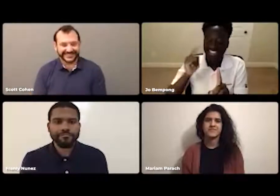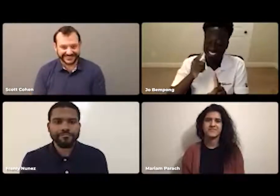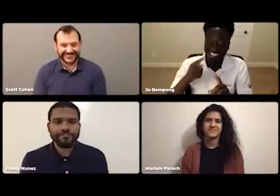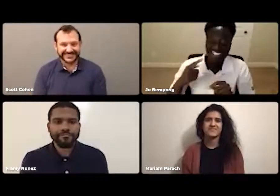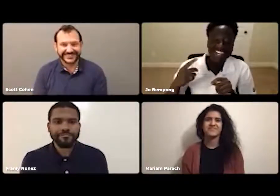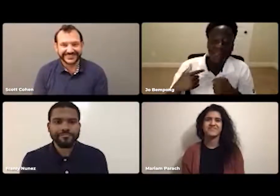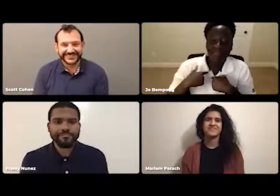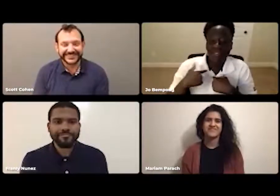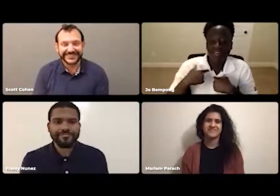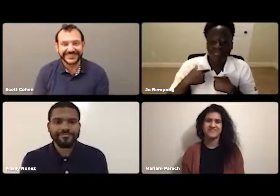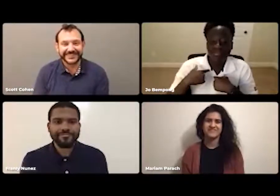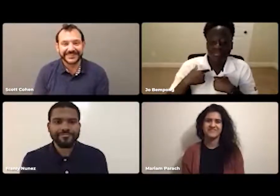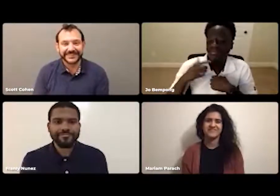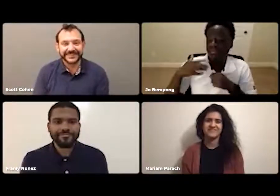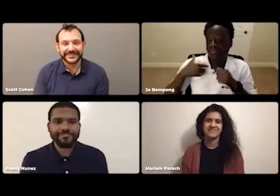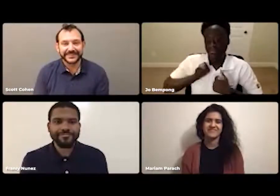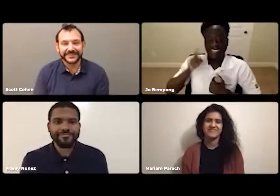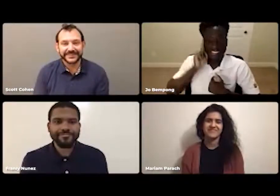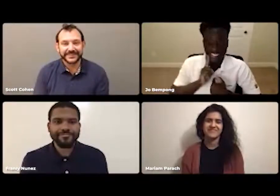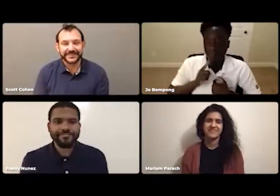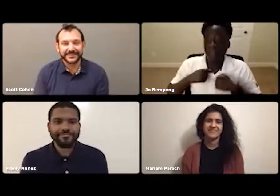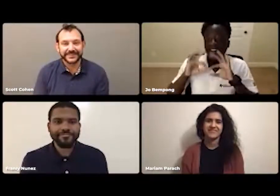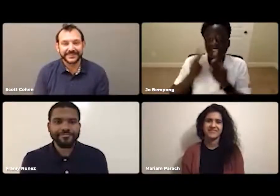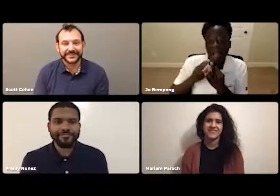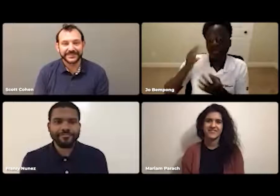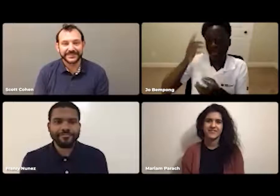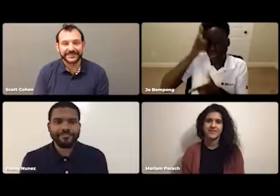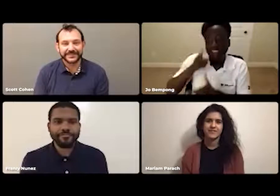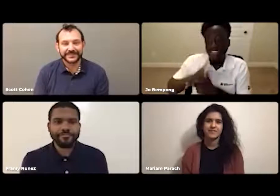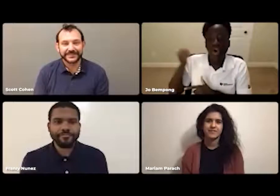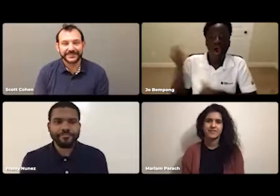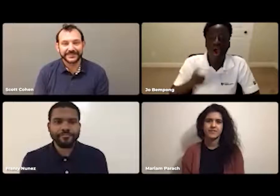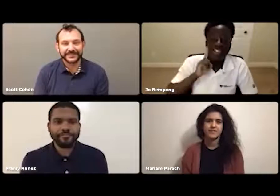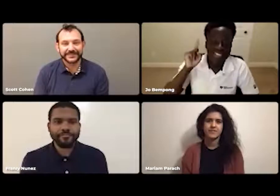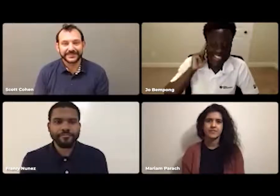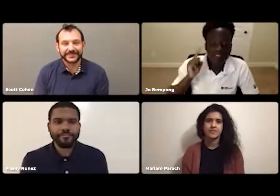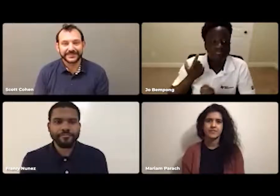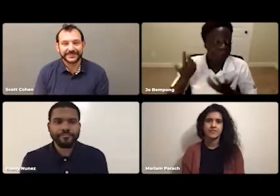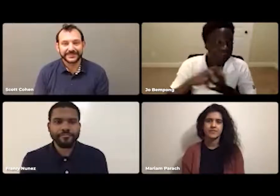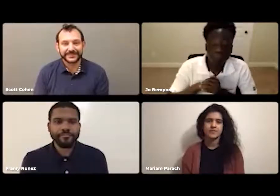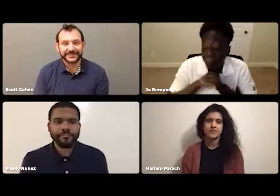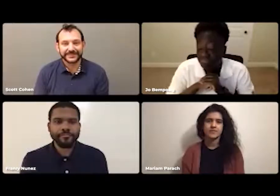An interesting fact about myself, yes, I'm deaf, and so are my brothers and sisters.